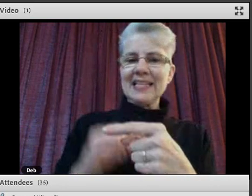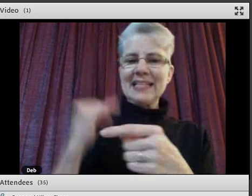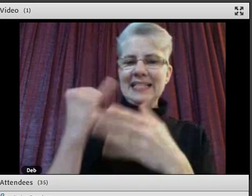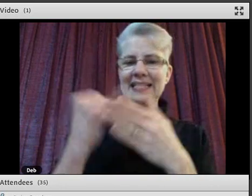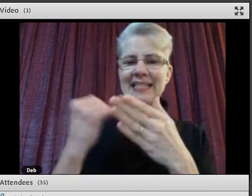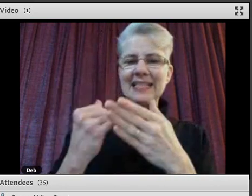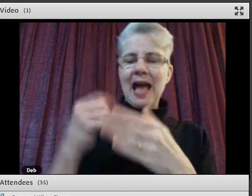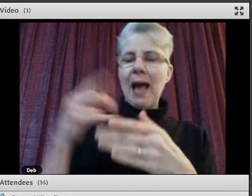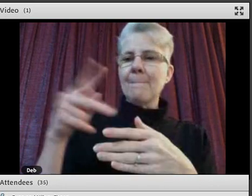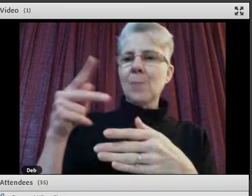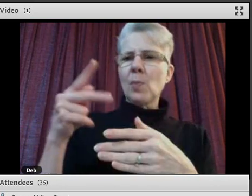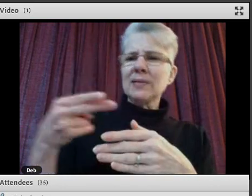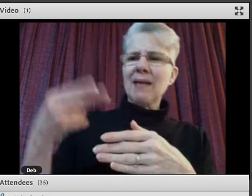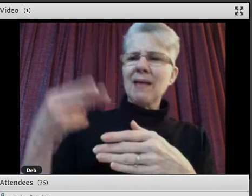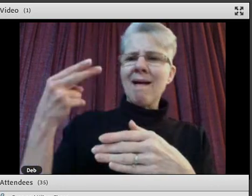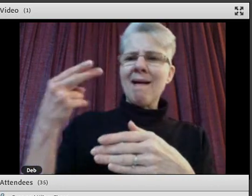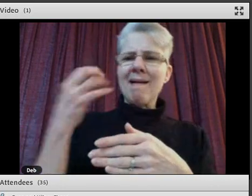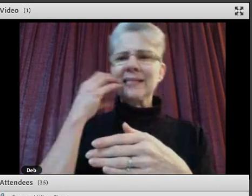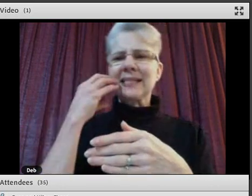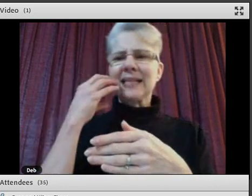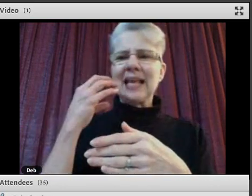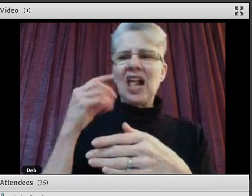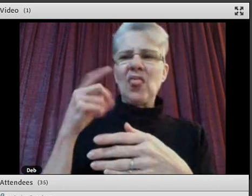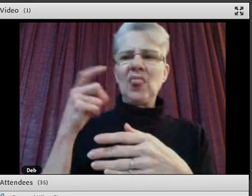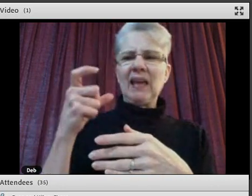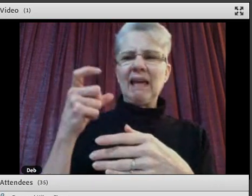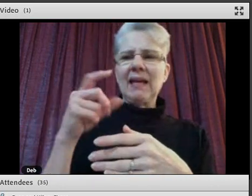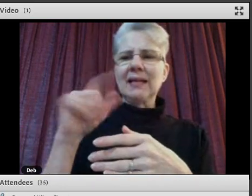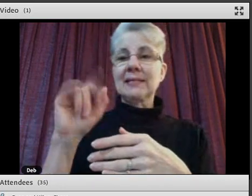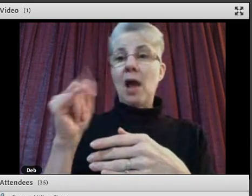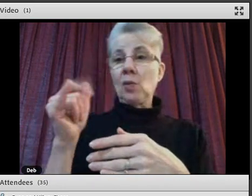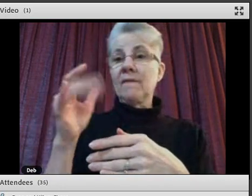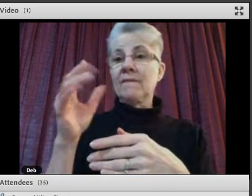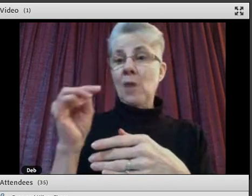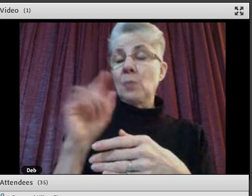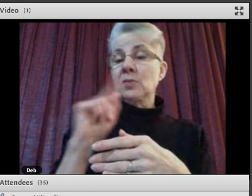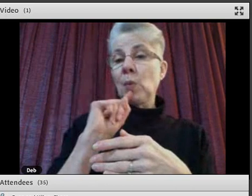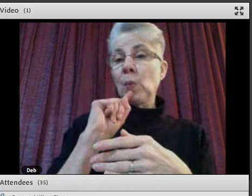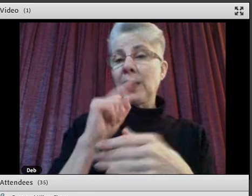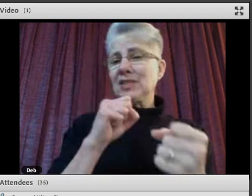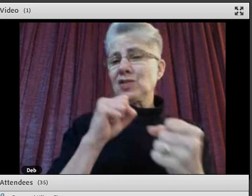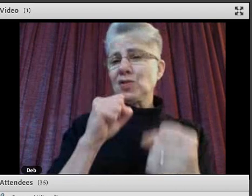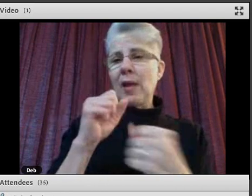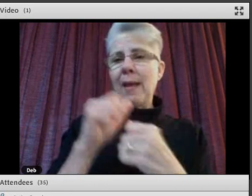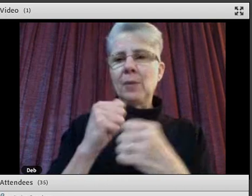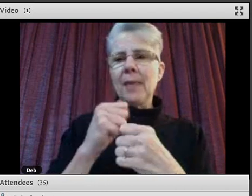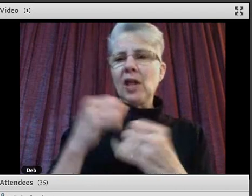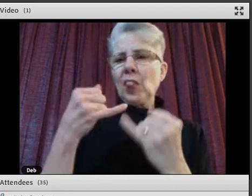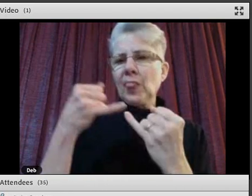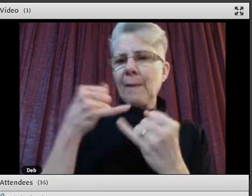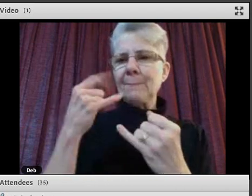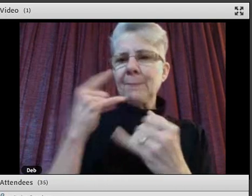That purple Styrofoam there is a high-density Styrofoam, so it was really, really sturdy. They were able to make really thin pieces